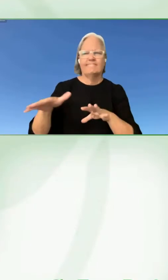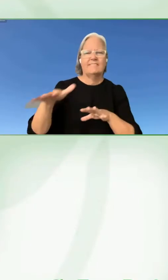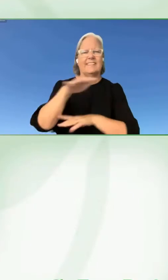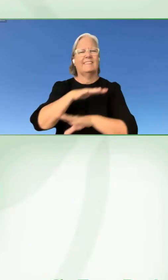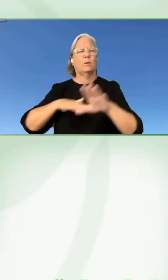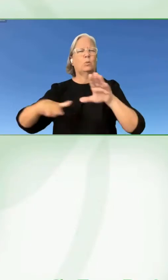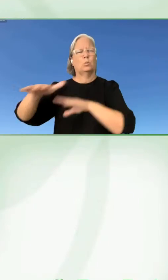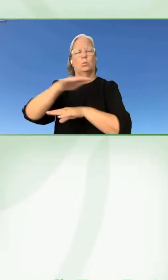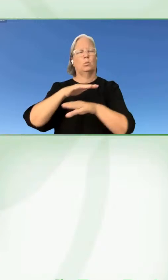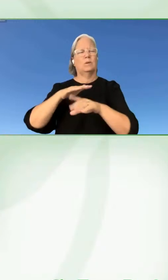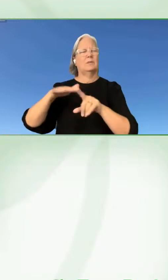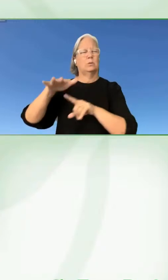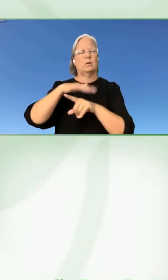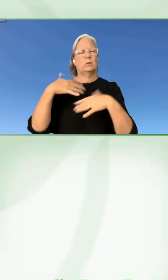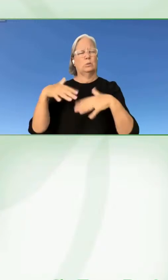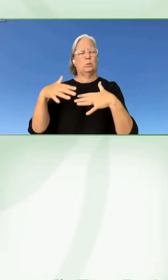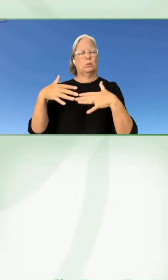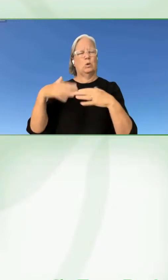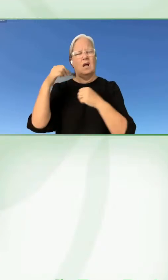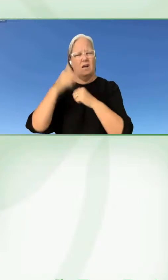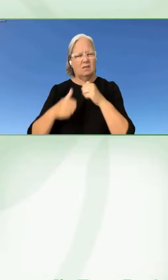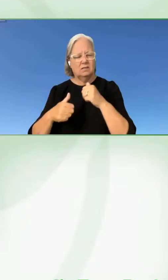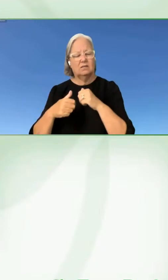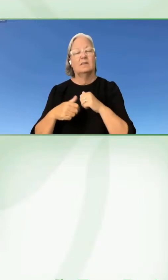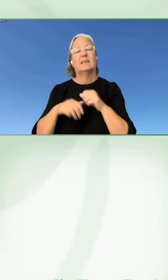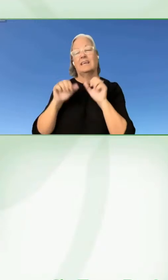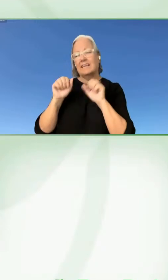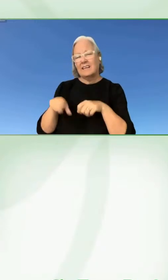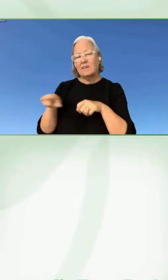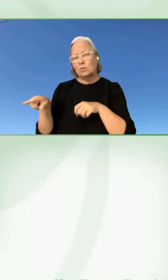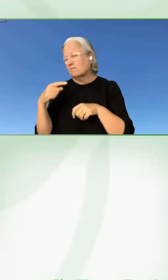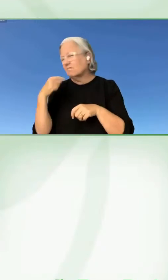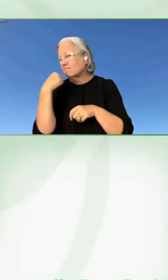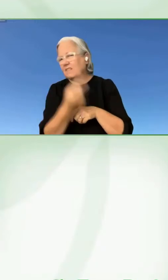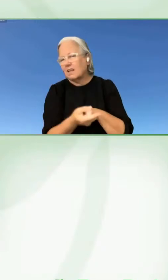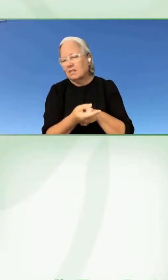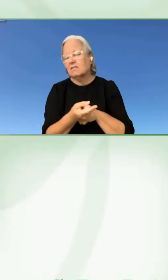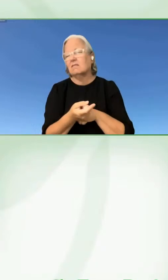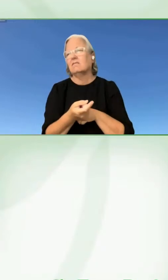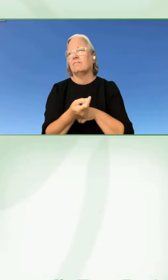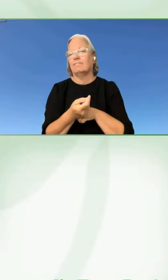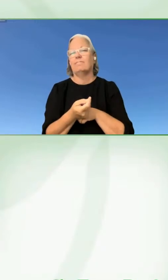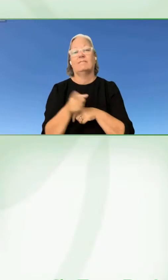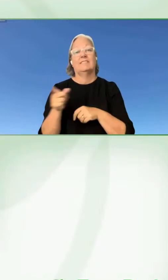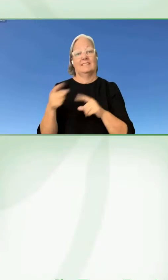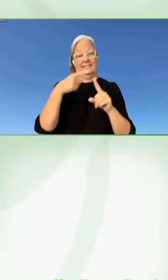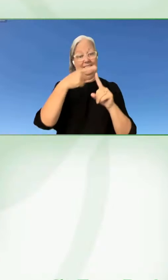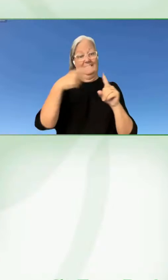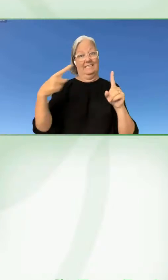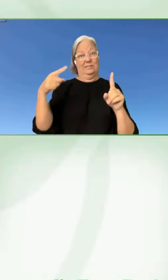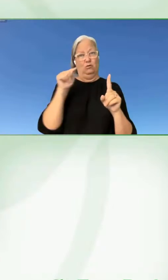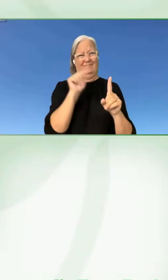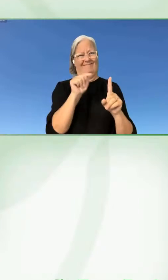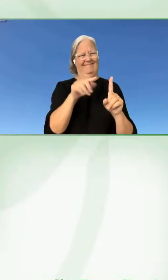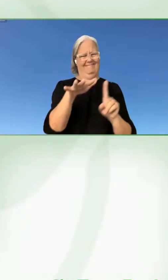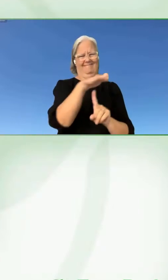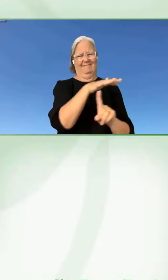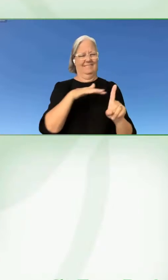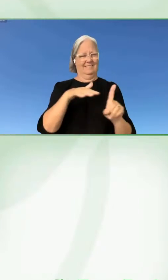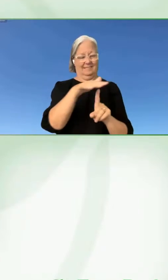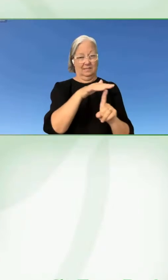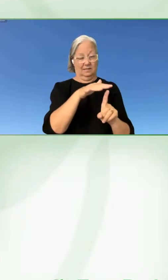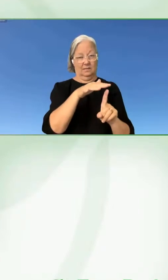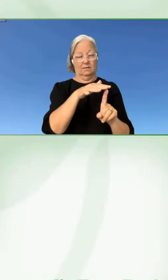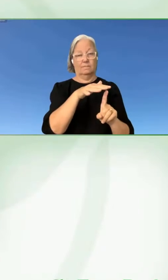to apply automatically for services and benefits between different agencies, how do you retain